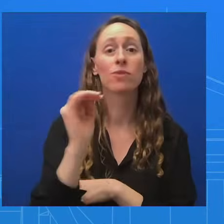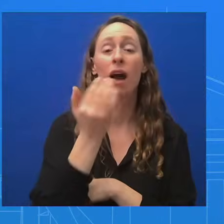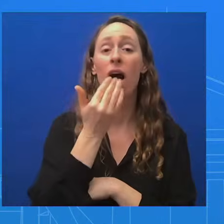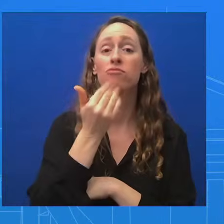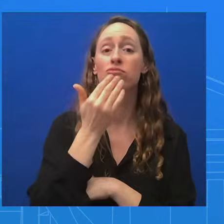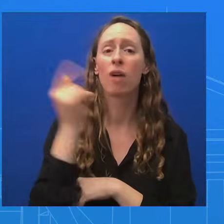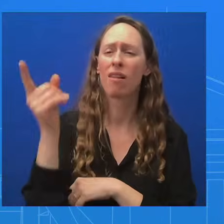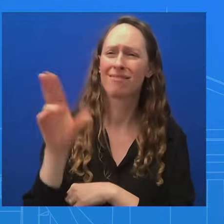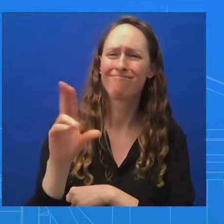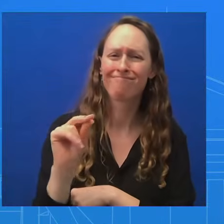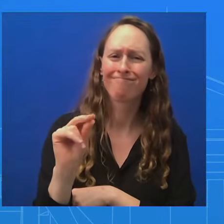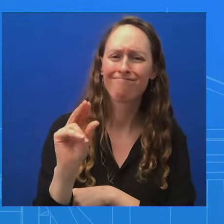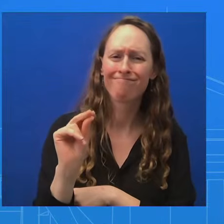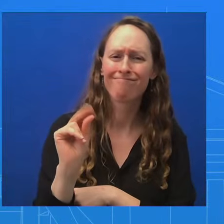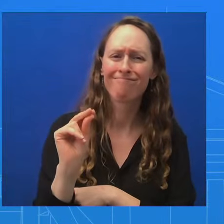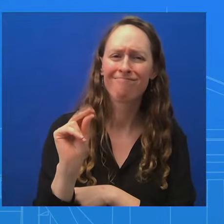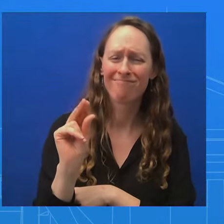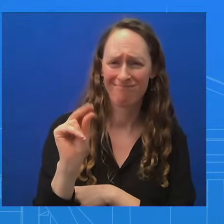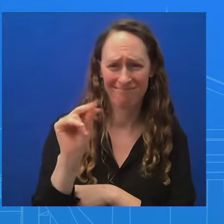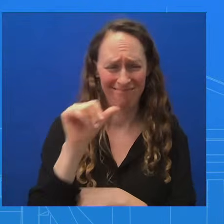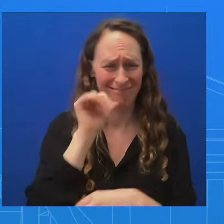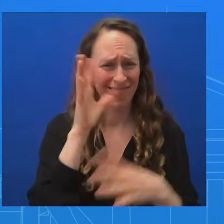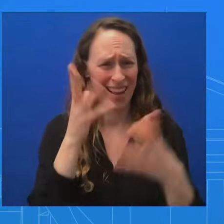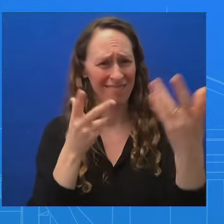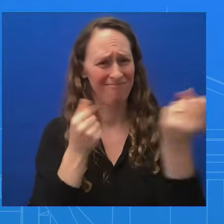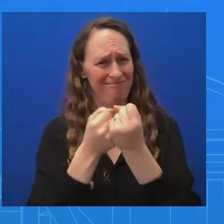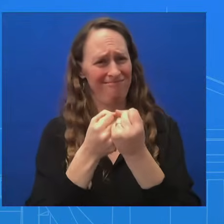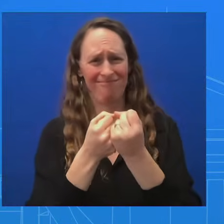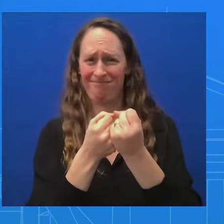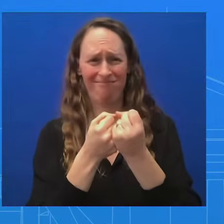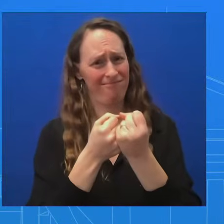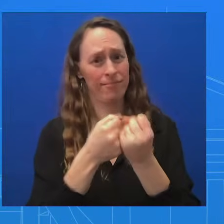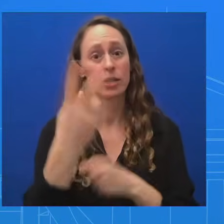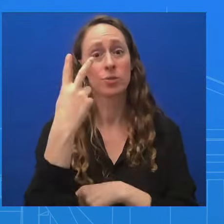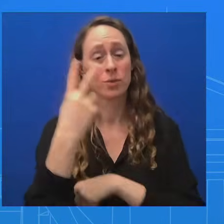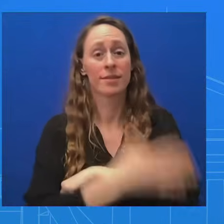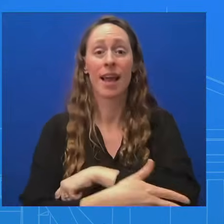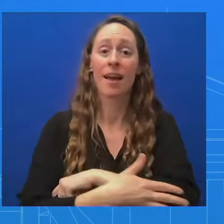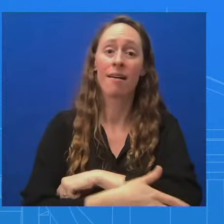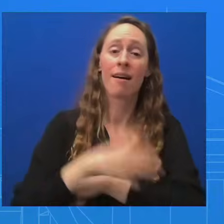again, you'll see a readout here coming from us on -- on paper. But, yes, they talked about -- they -- they talked --